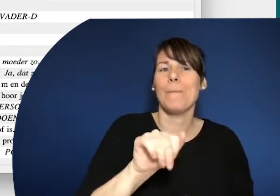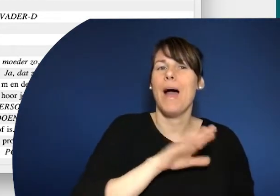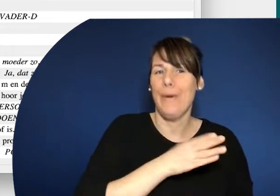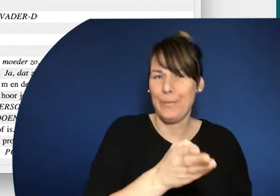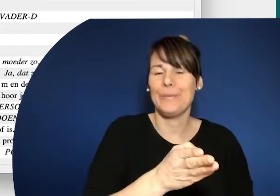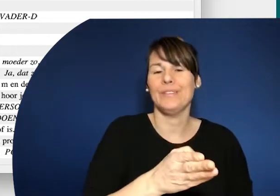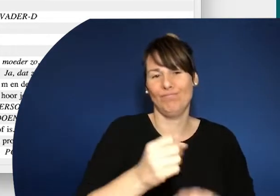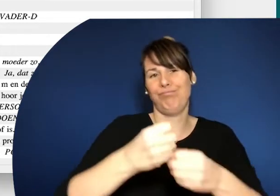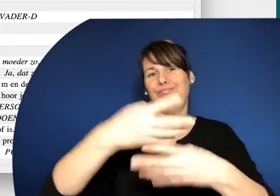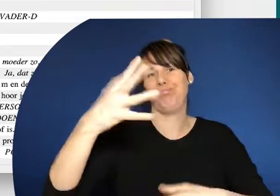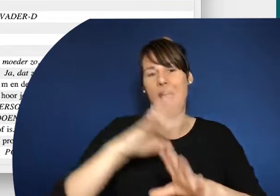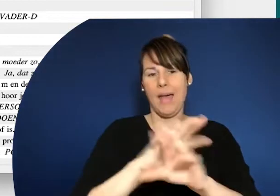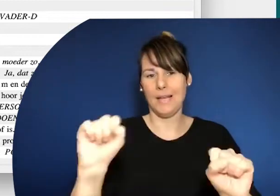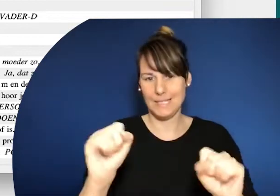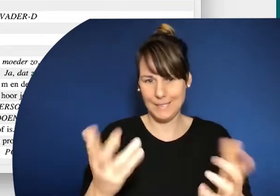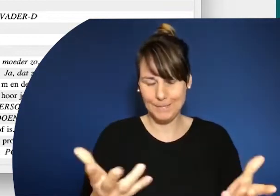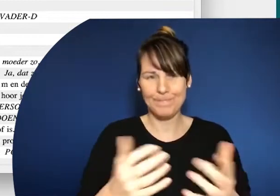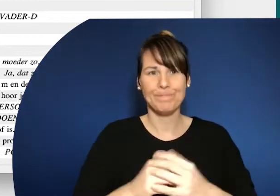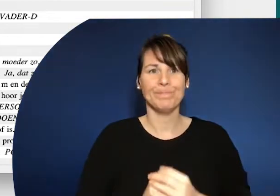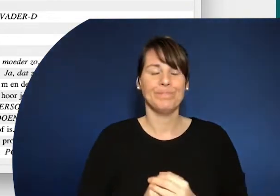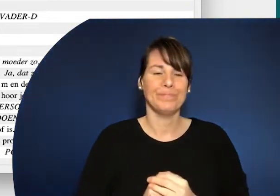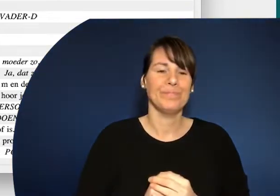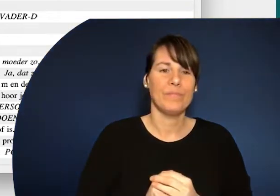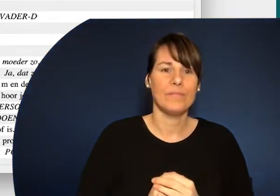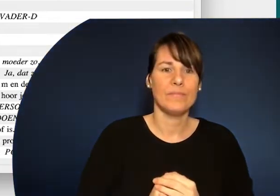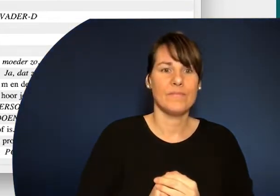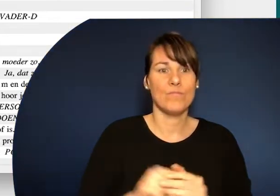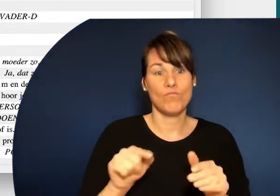annotations, in lexical sign or it is in the explanations.